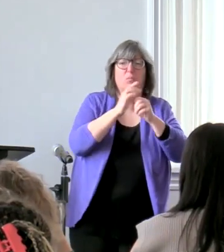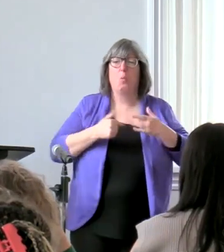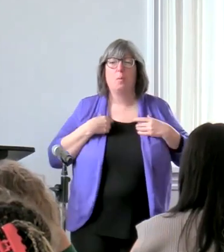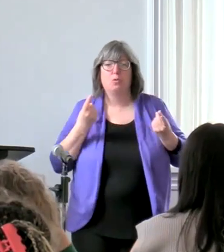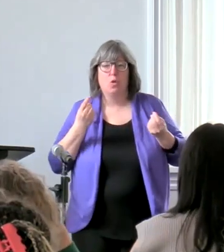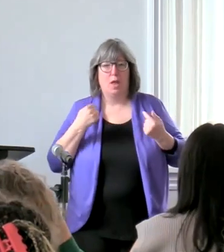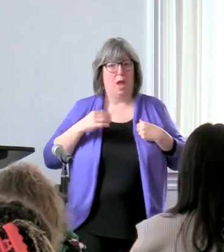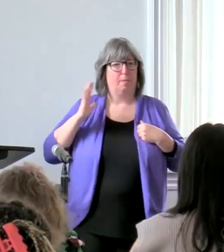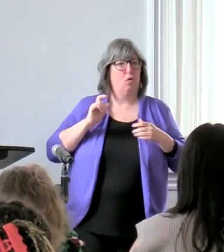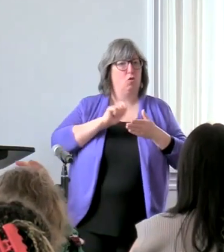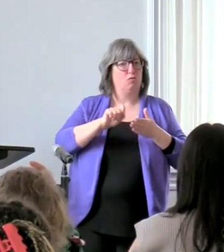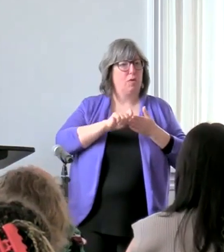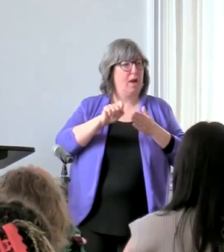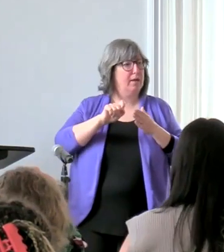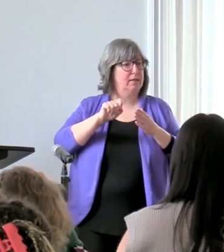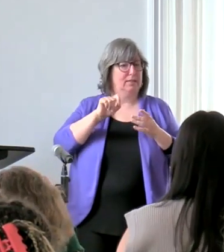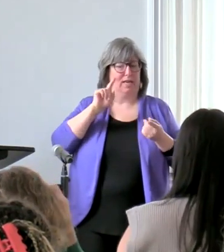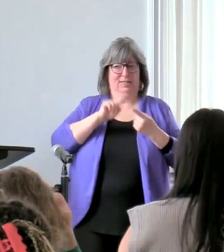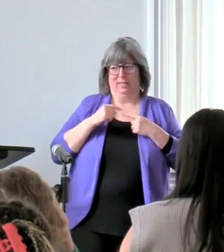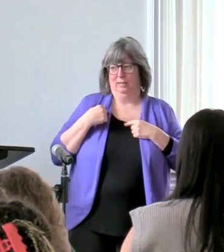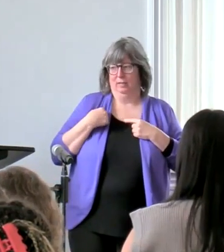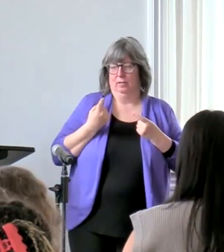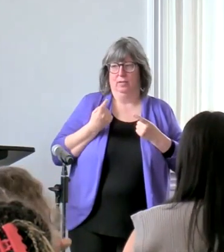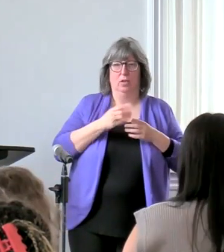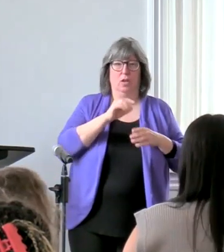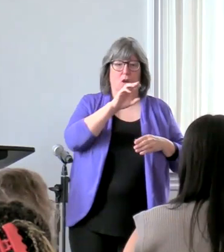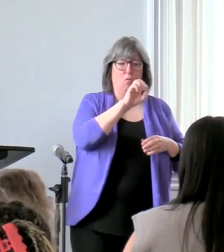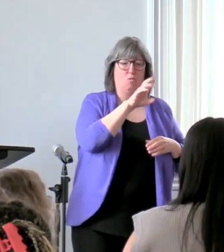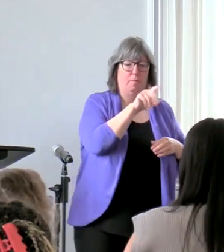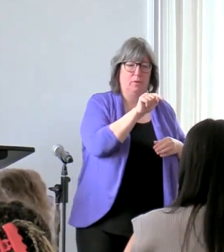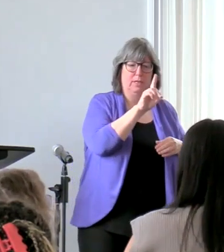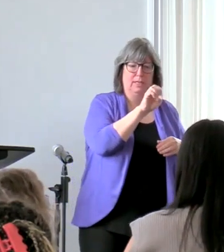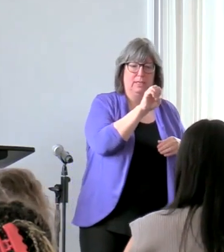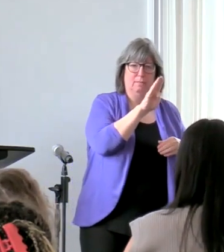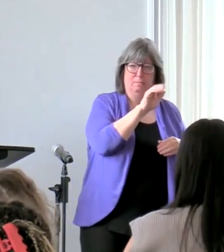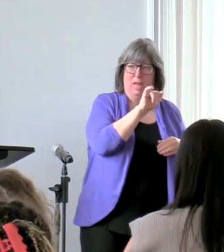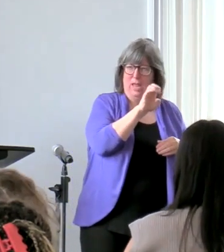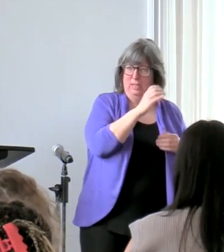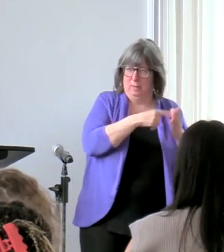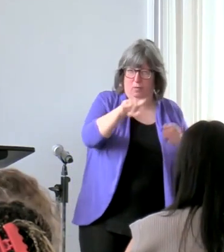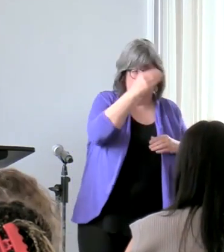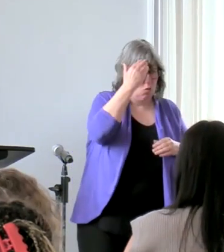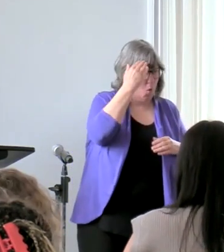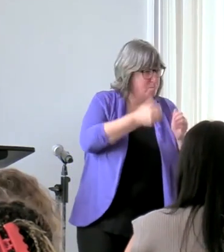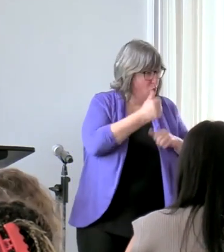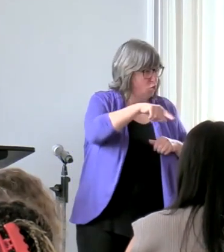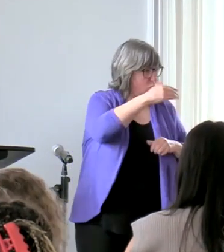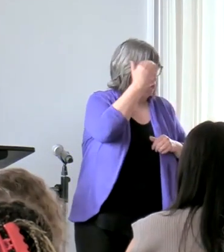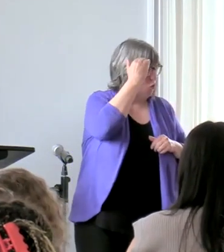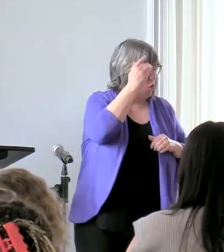I used to write up until the passing of Robert Devet, who I am sure in this audience, or all of you,